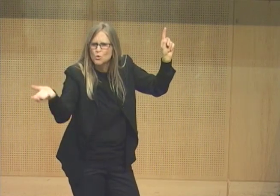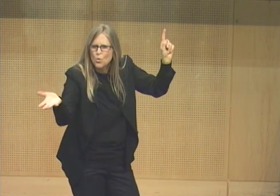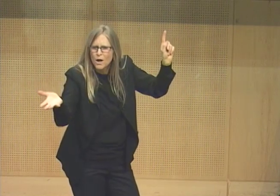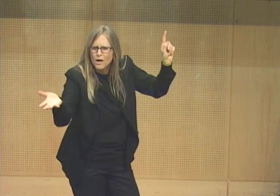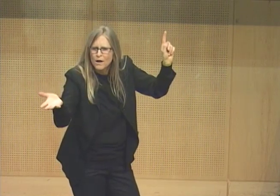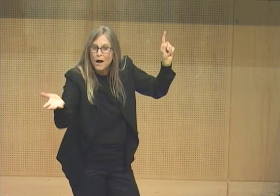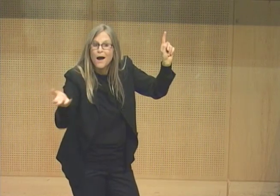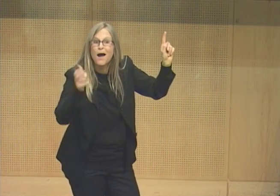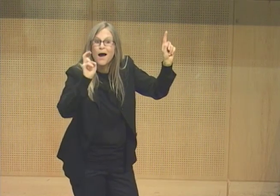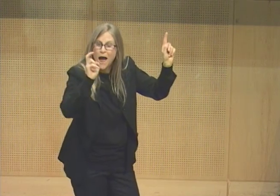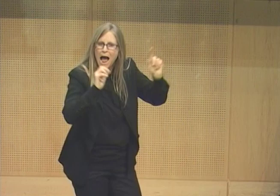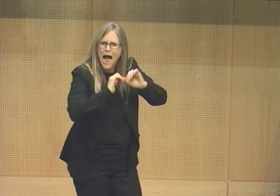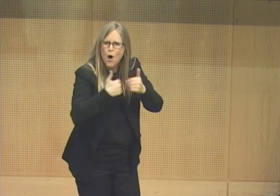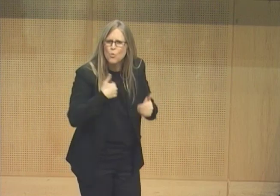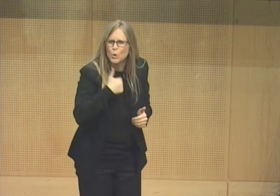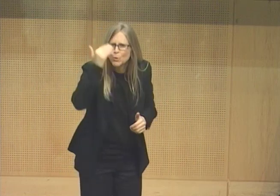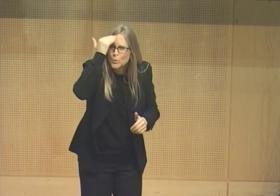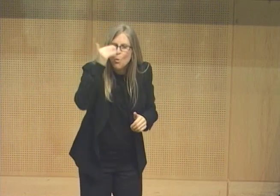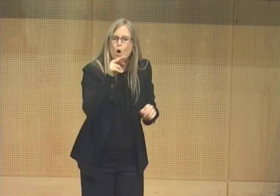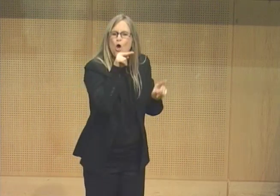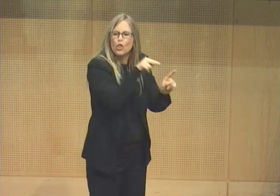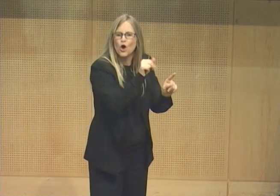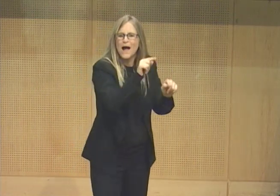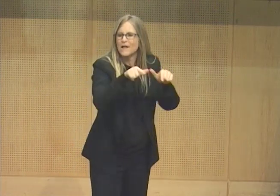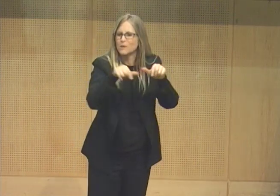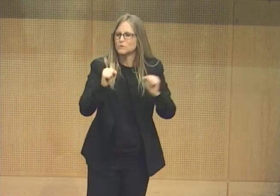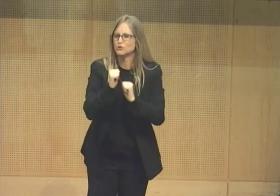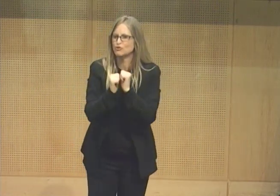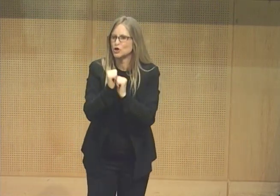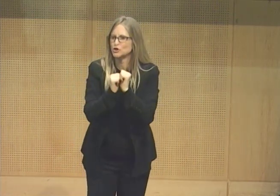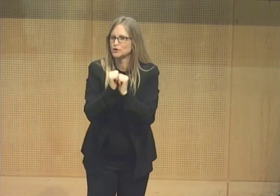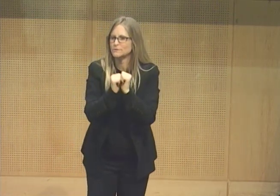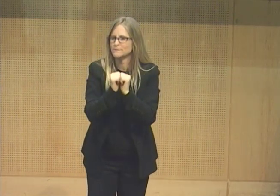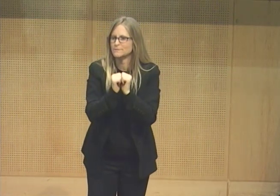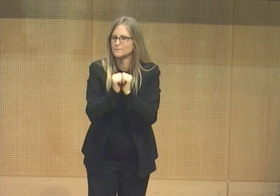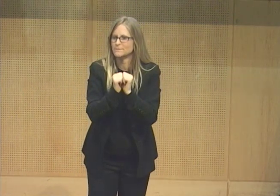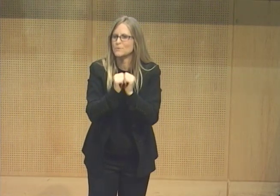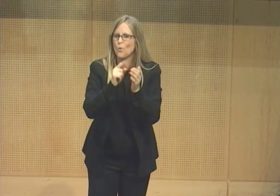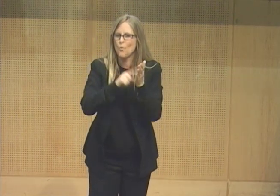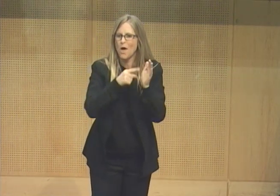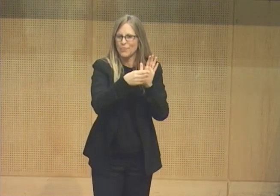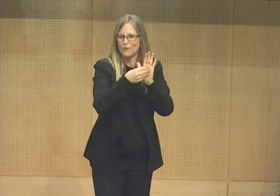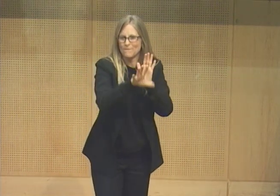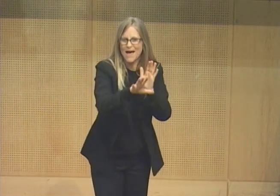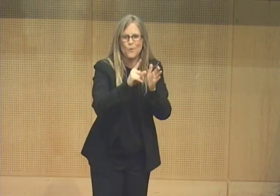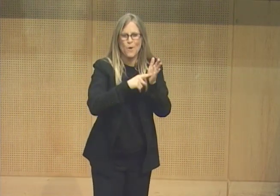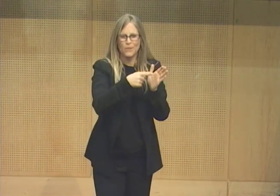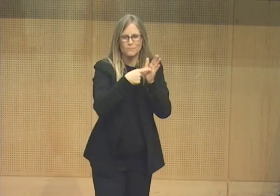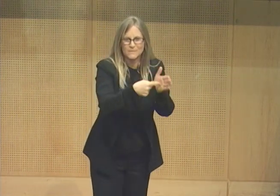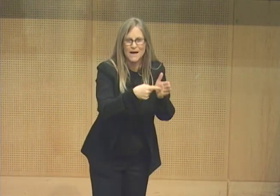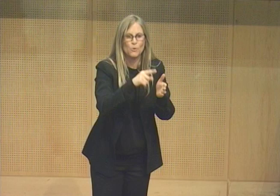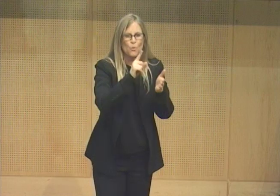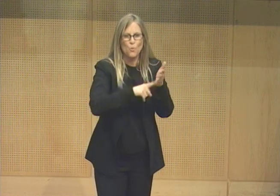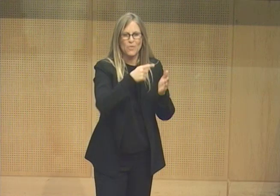And how do we know we have to look at linguistic structures, how those reflect the images